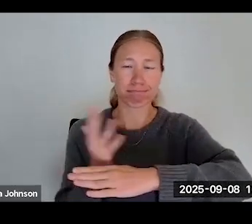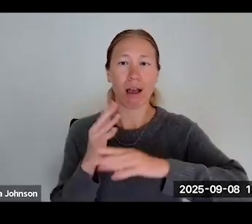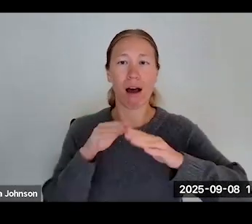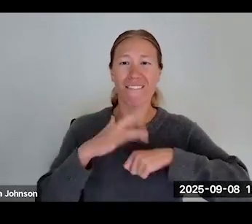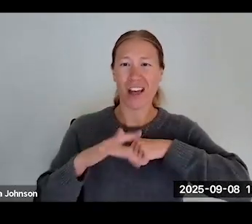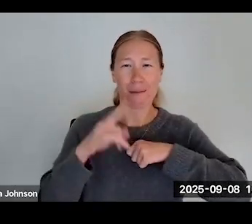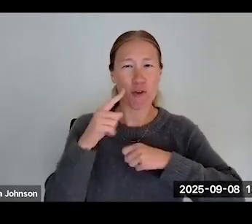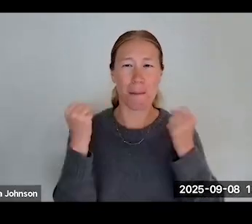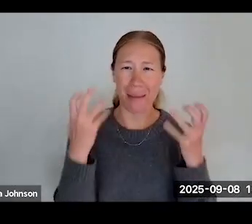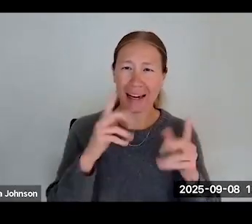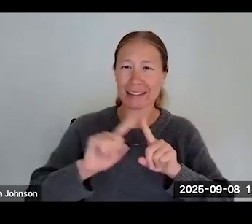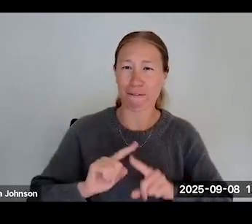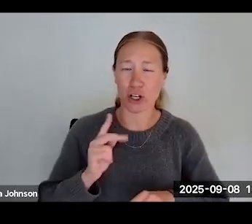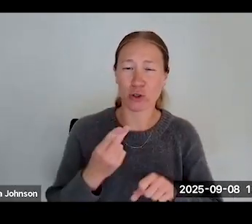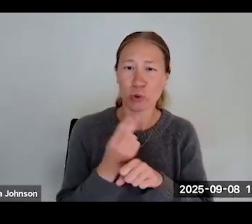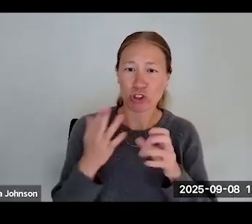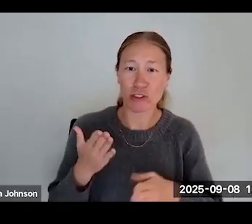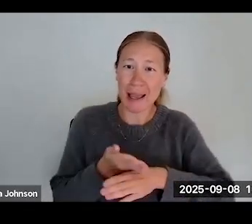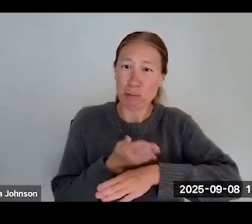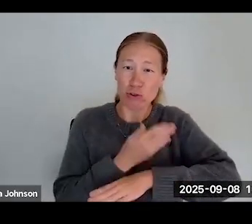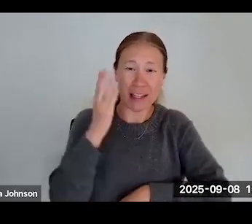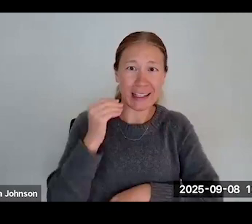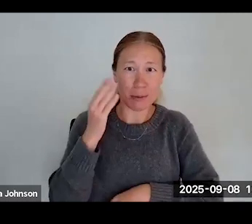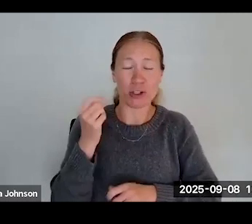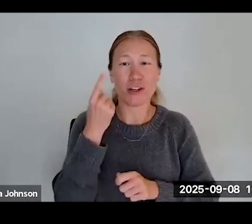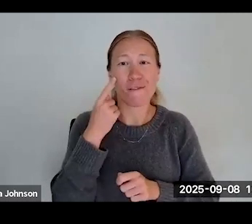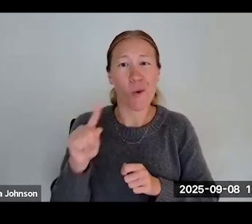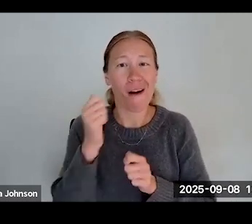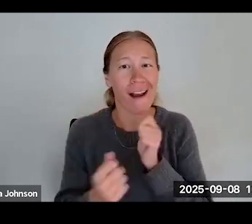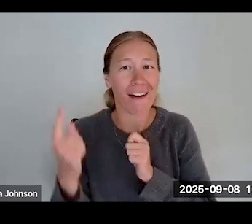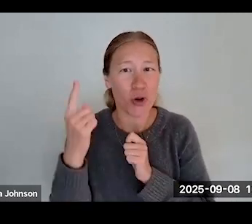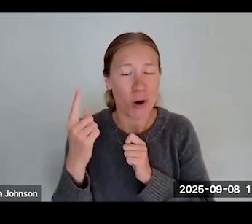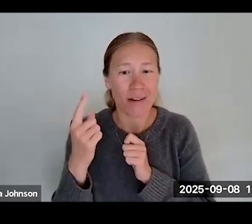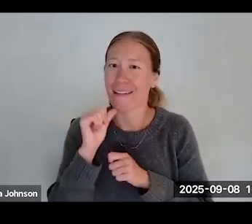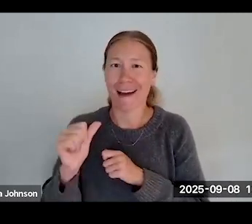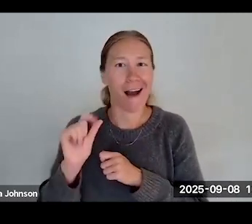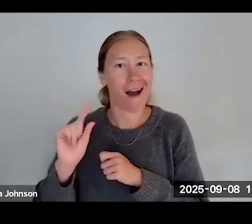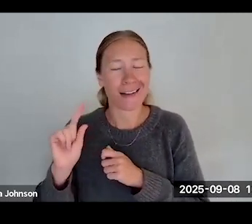It is about improving digital experiences for all of us, not just about meeting a technical requirement.